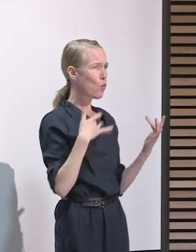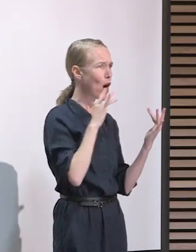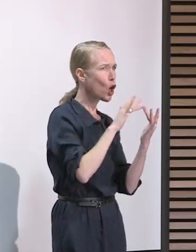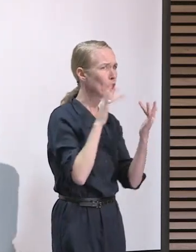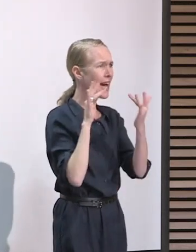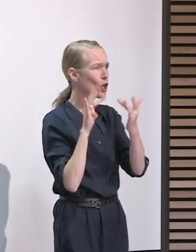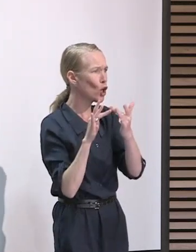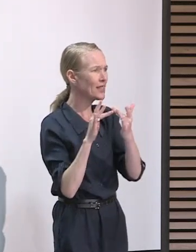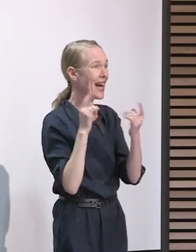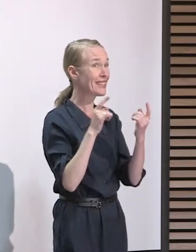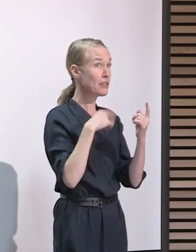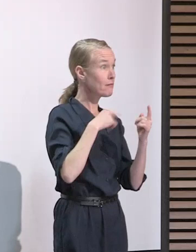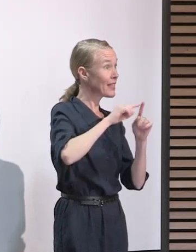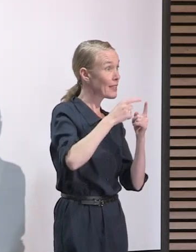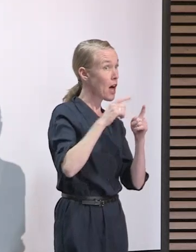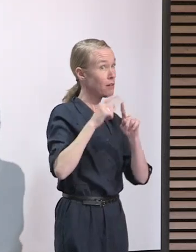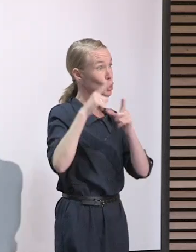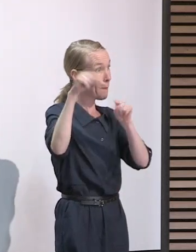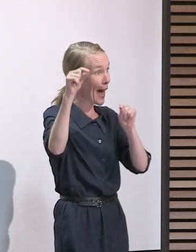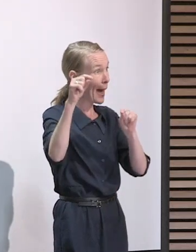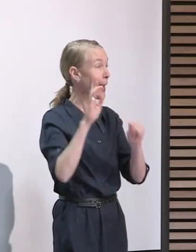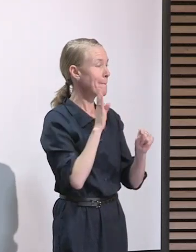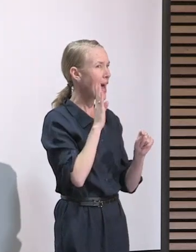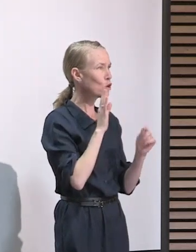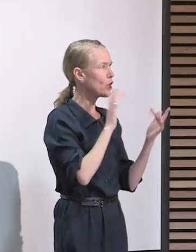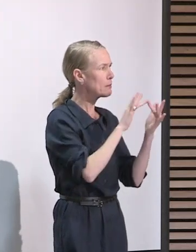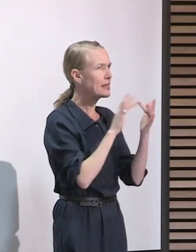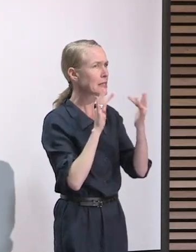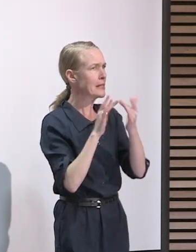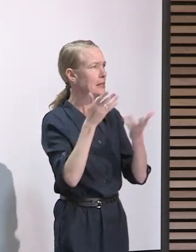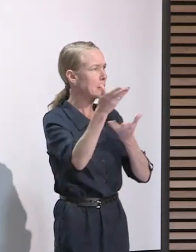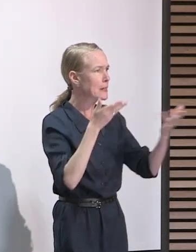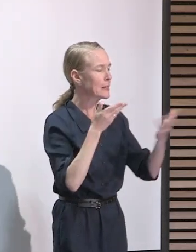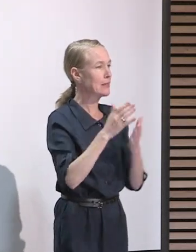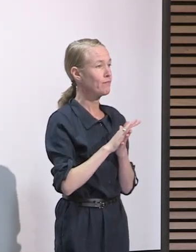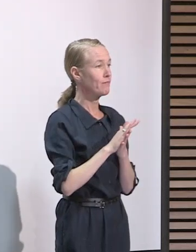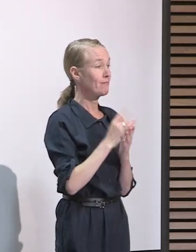We're do Ugg our best to work with both those individuals